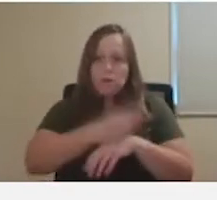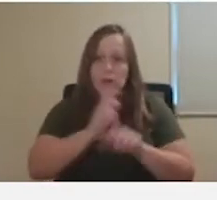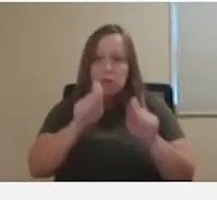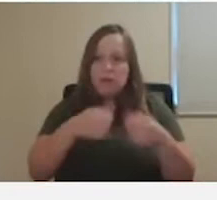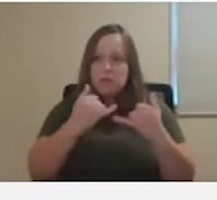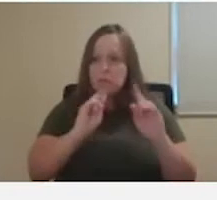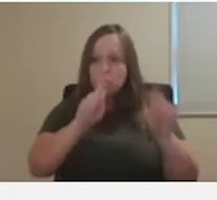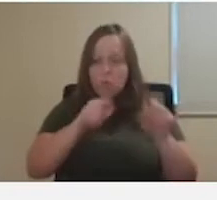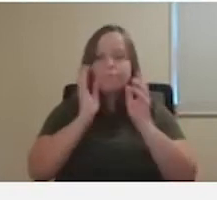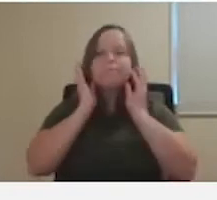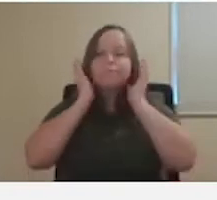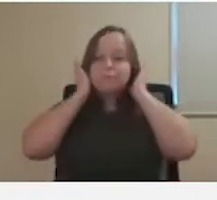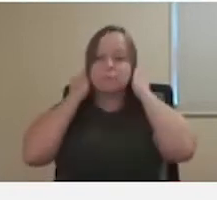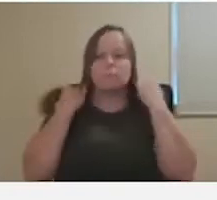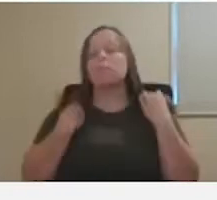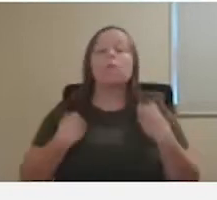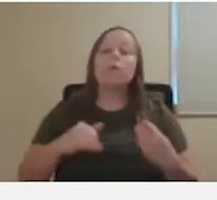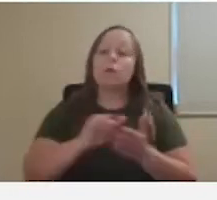The way New York State's system is set up